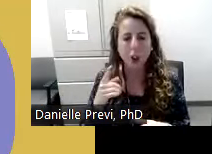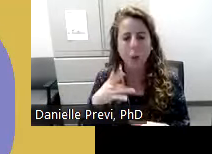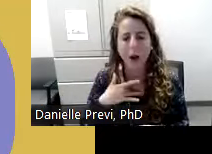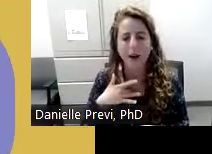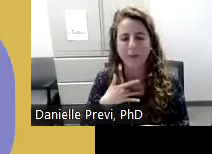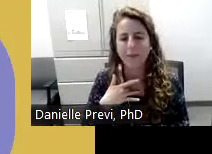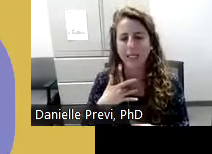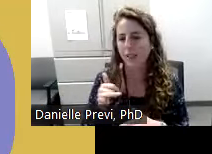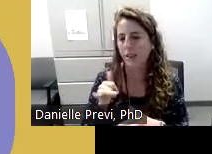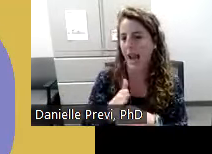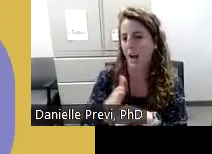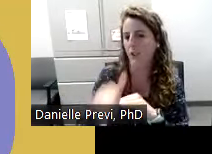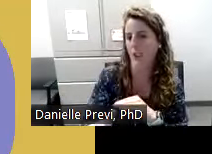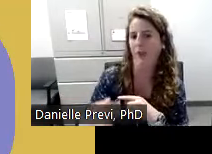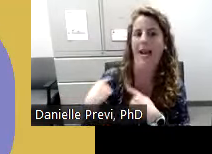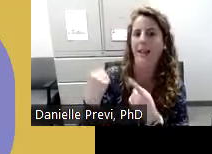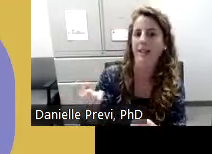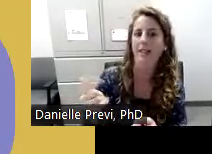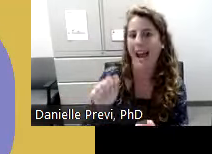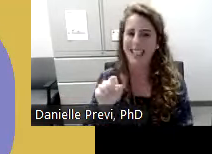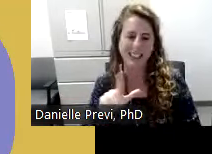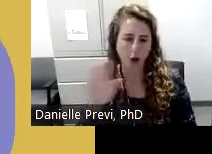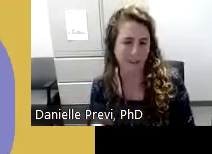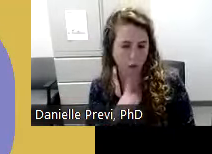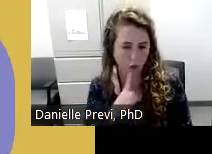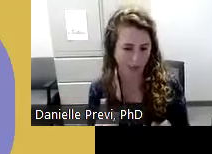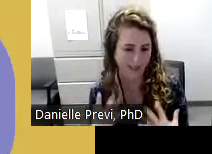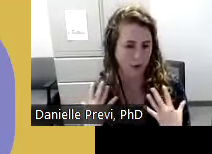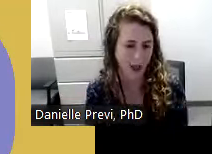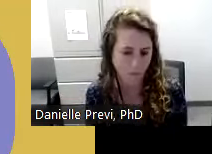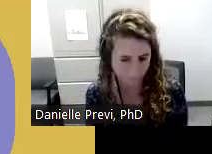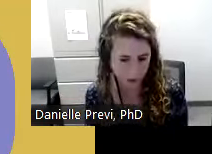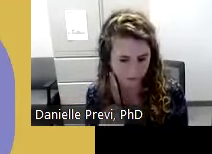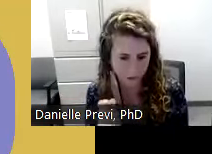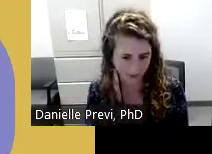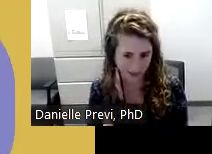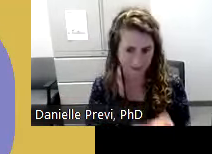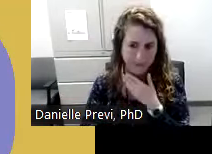deaf teachers. And it restricted, it really banned the use of manual communication in the classroom.